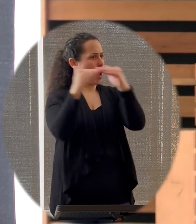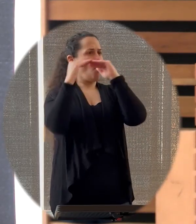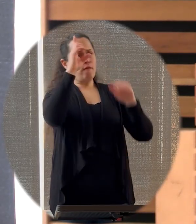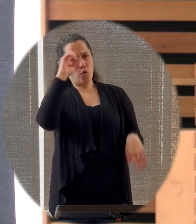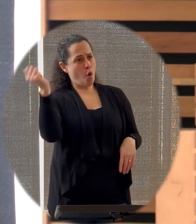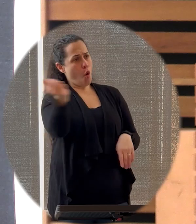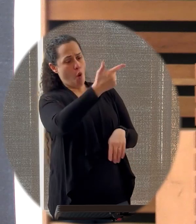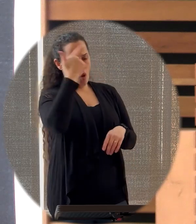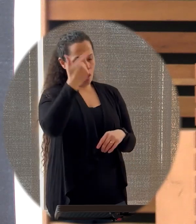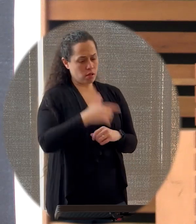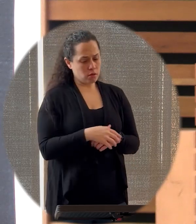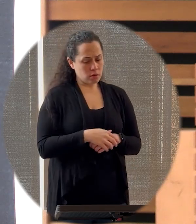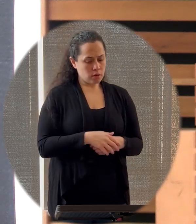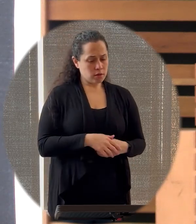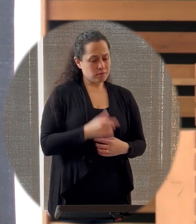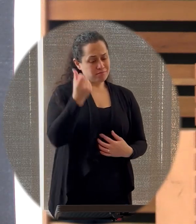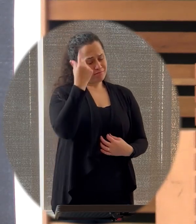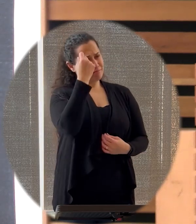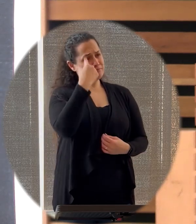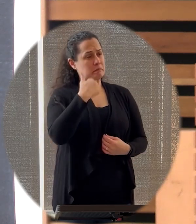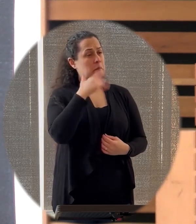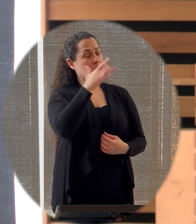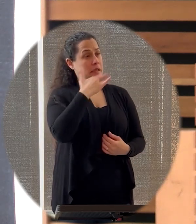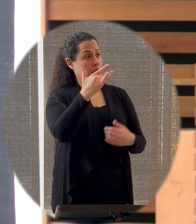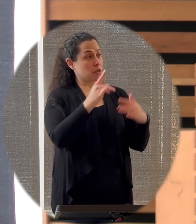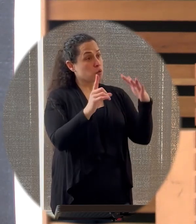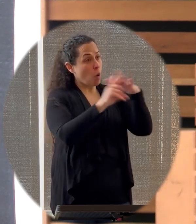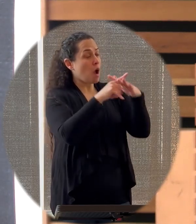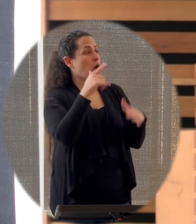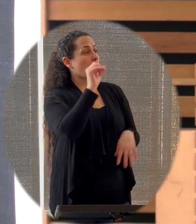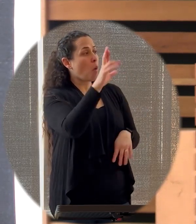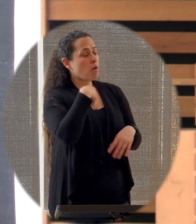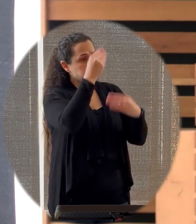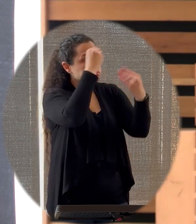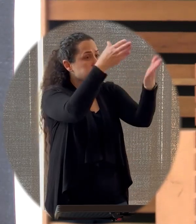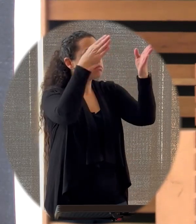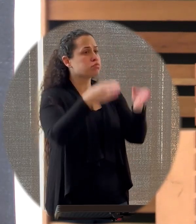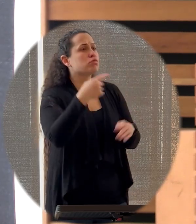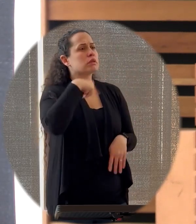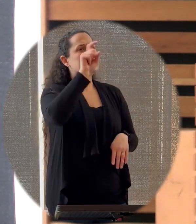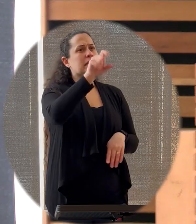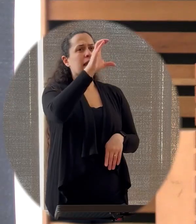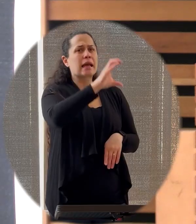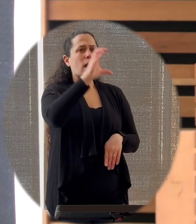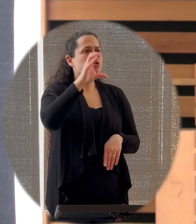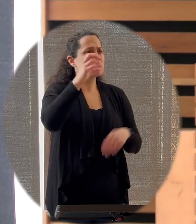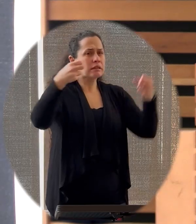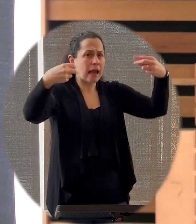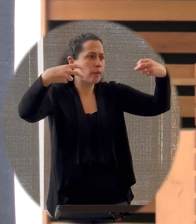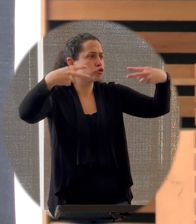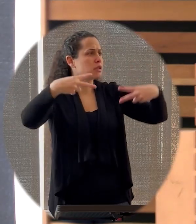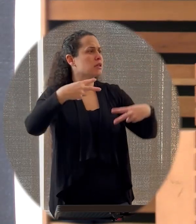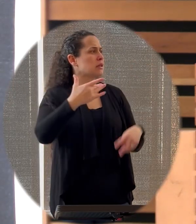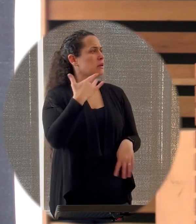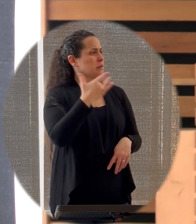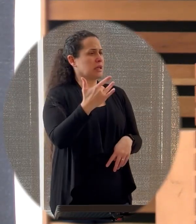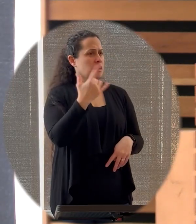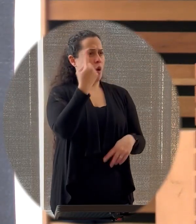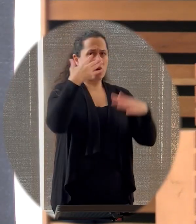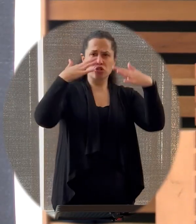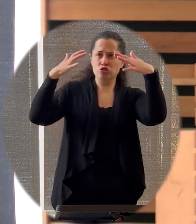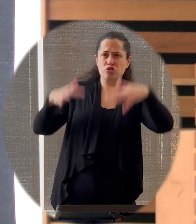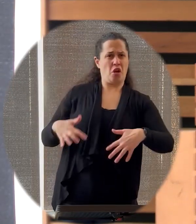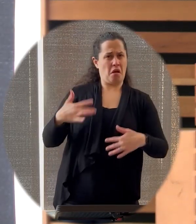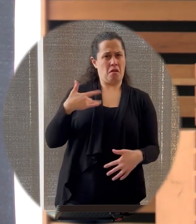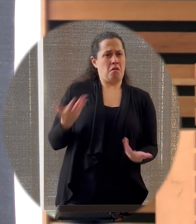yet, when I say I need captioning to participate, the response is almost always surprise. as though